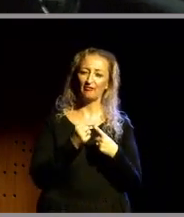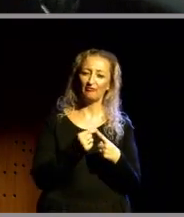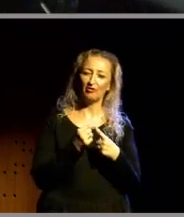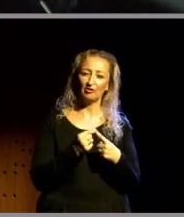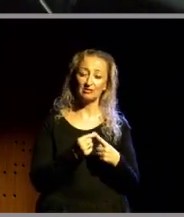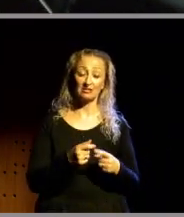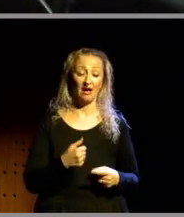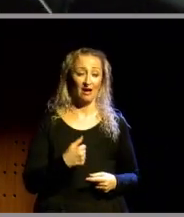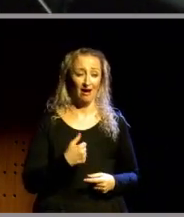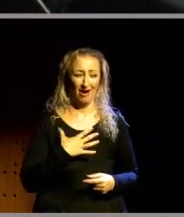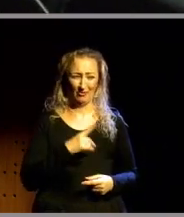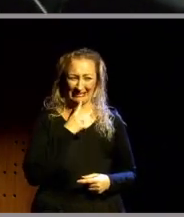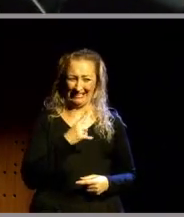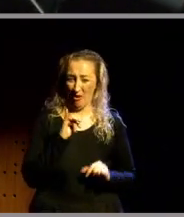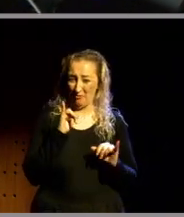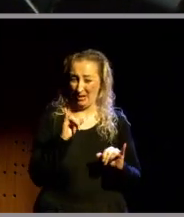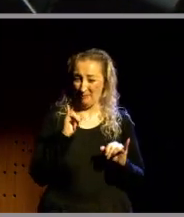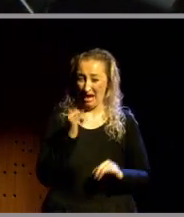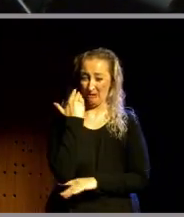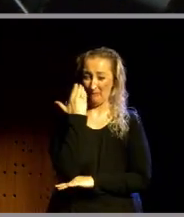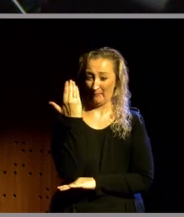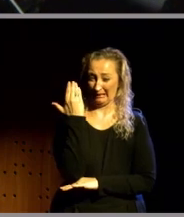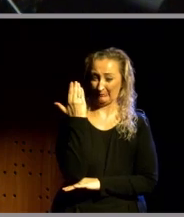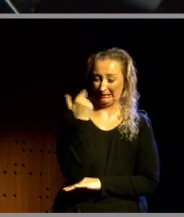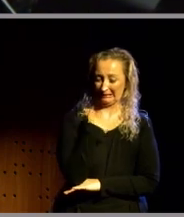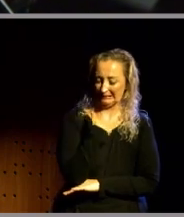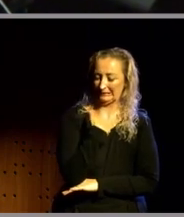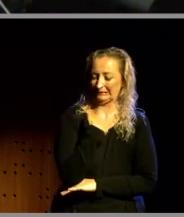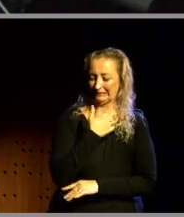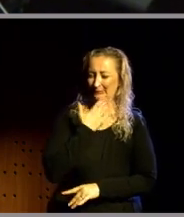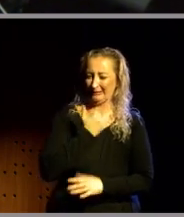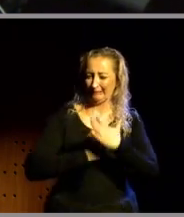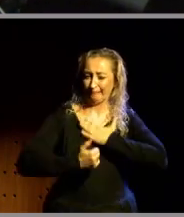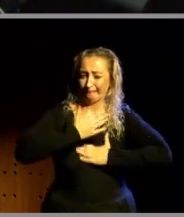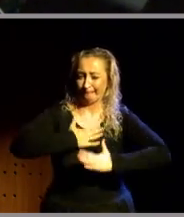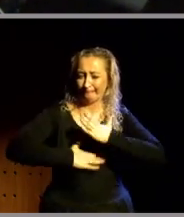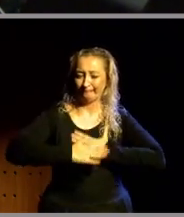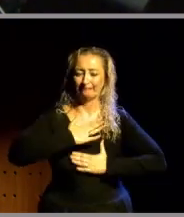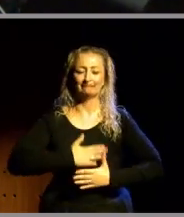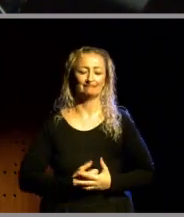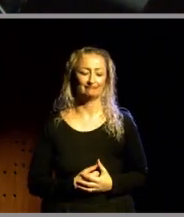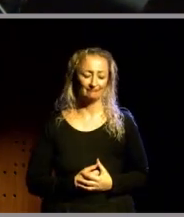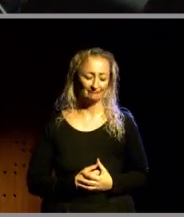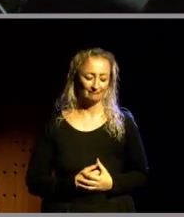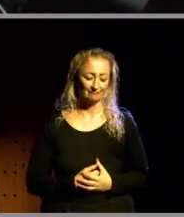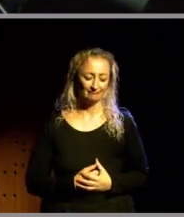I'm horrible at public speaking. So, just bear with me a little bit. First of all, I'd just like to thank